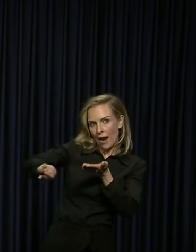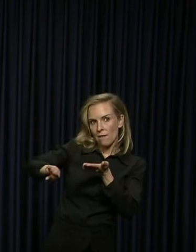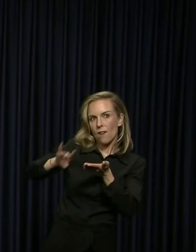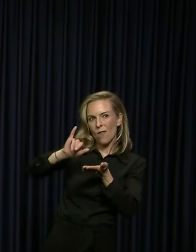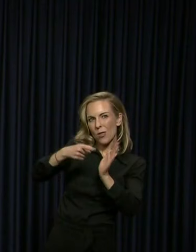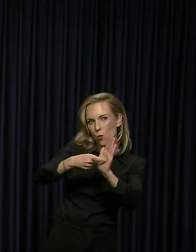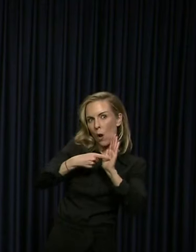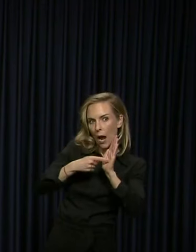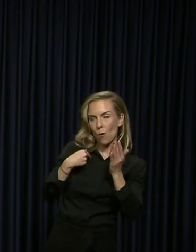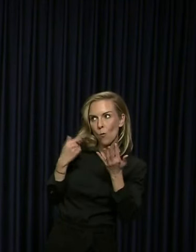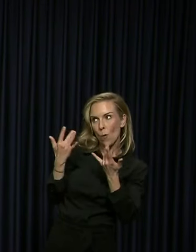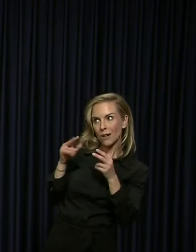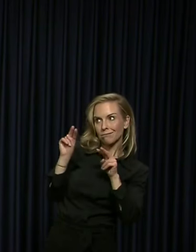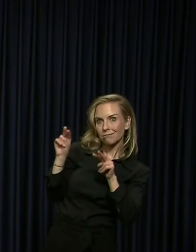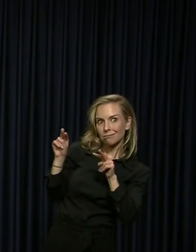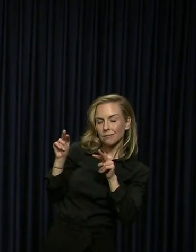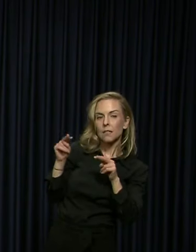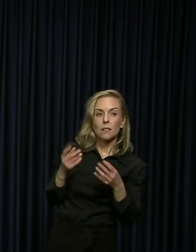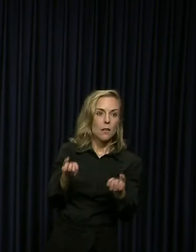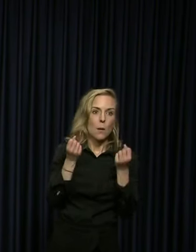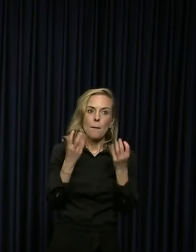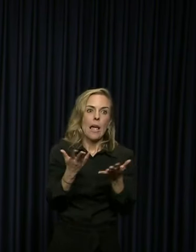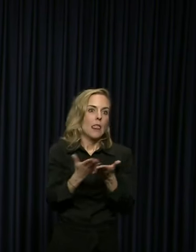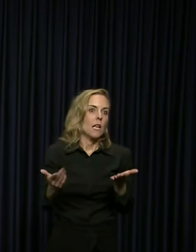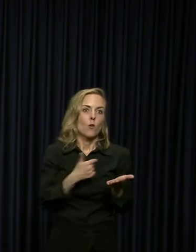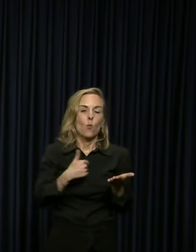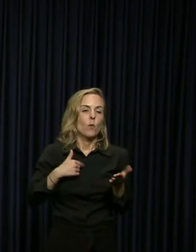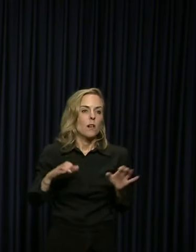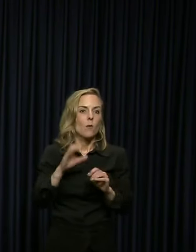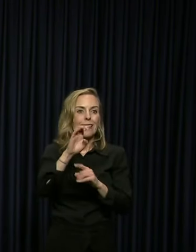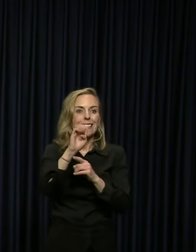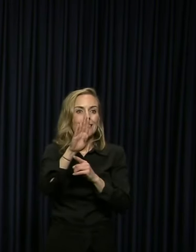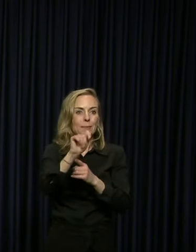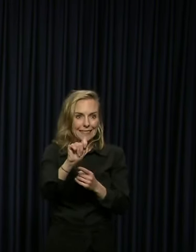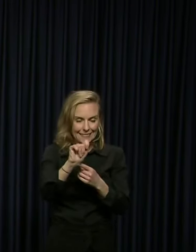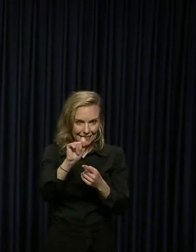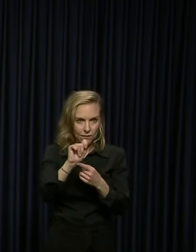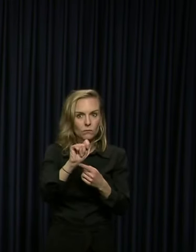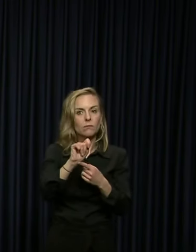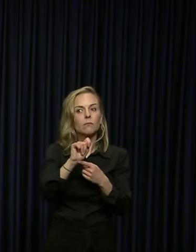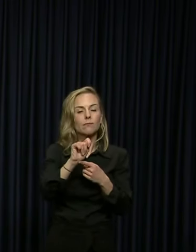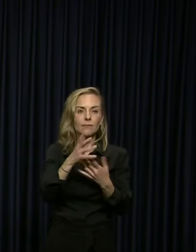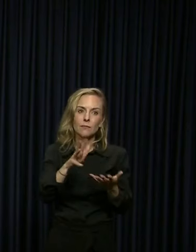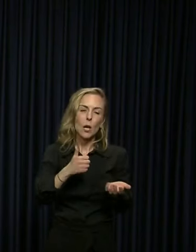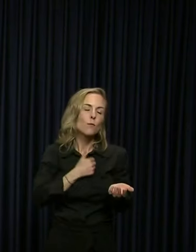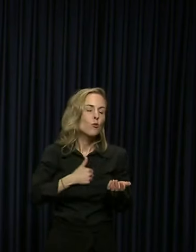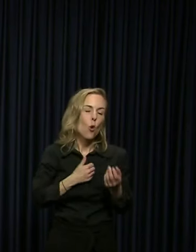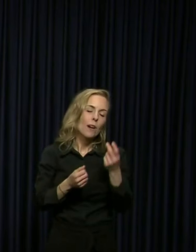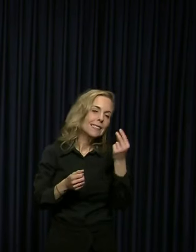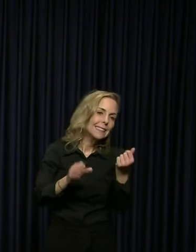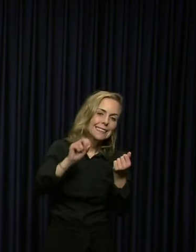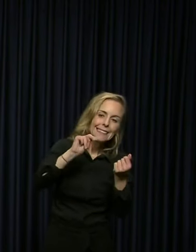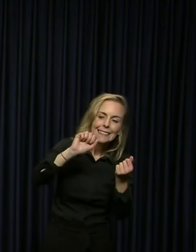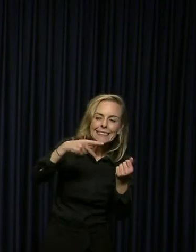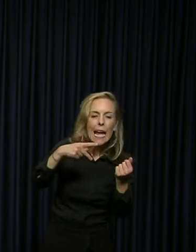OF SENSE, AND WANTS TO BE ABLE TO GET THAT FOOD DELIVERED AS BENEFITS.